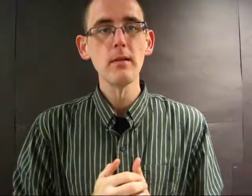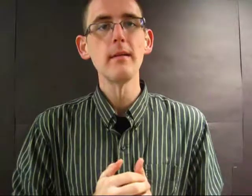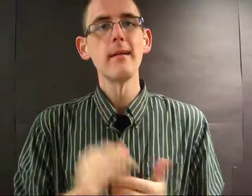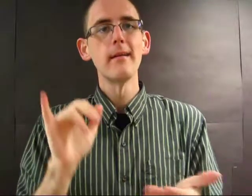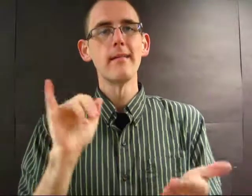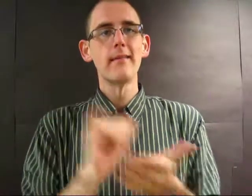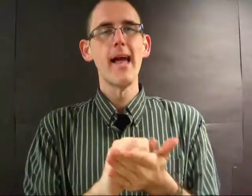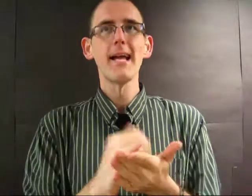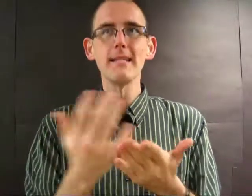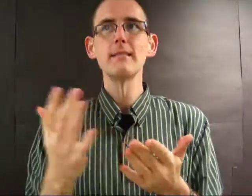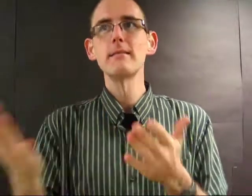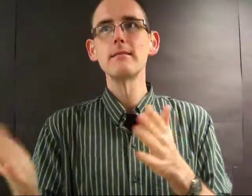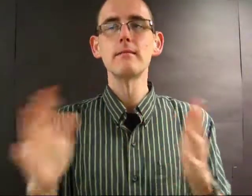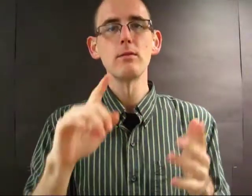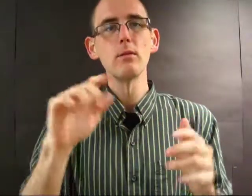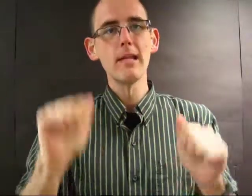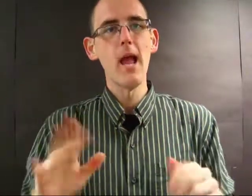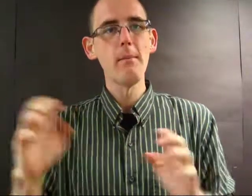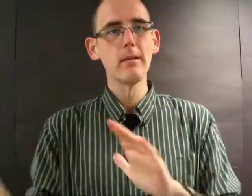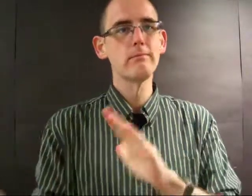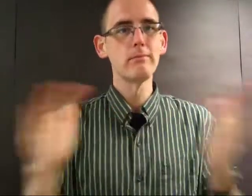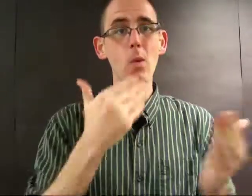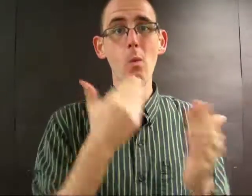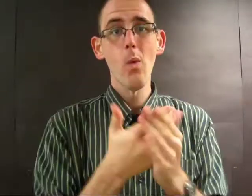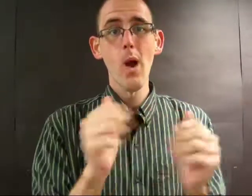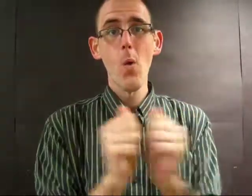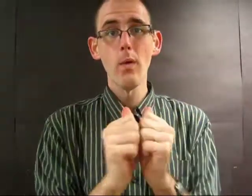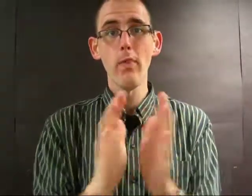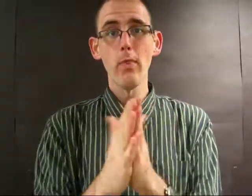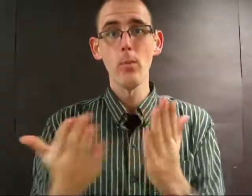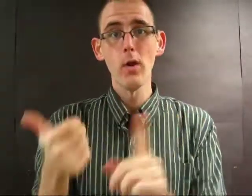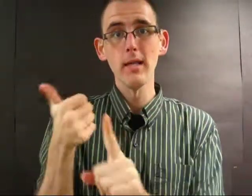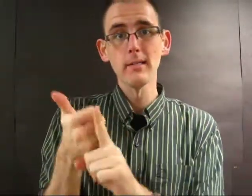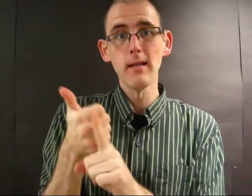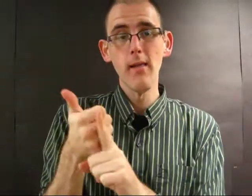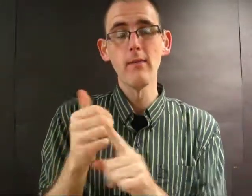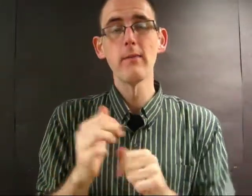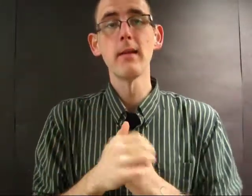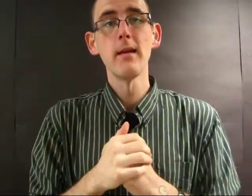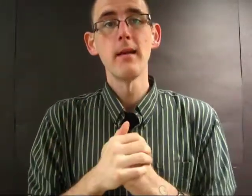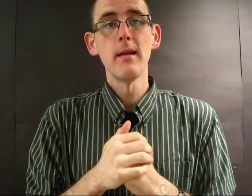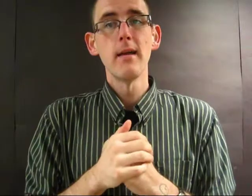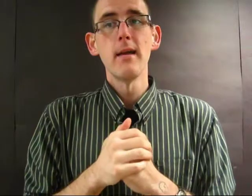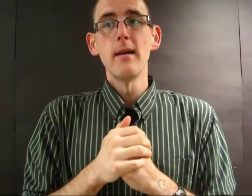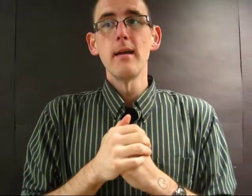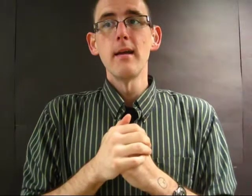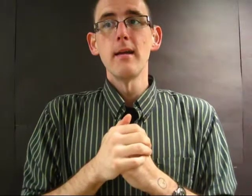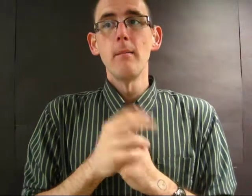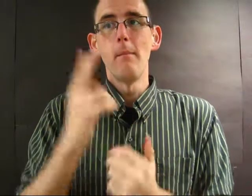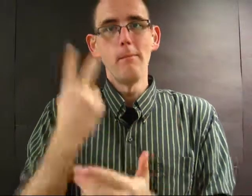And I guess this sort of fits the book fairly well.